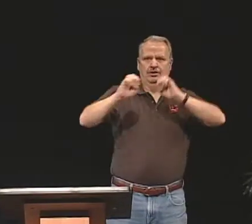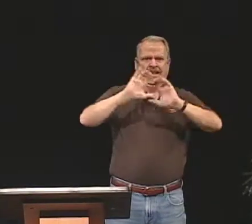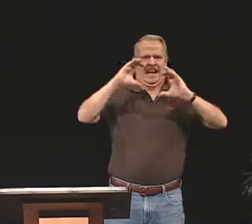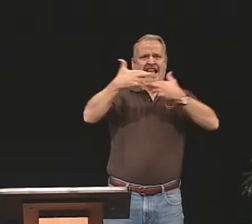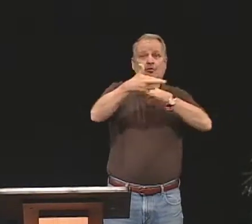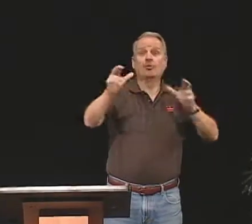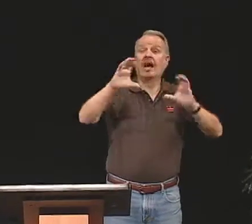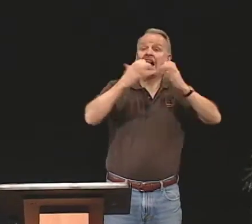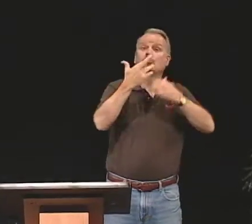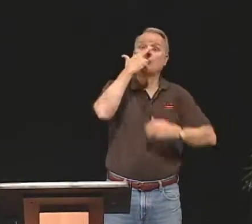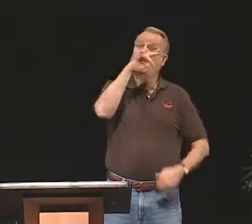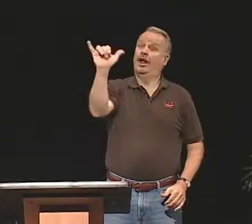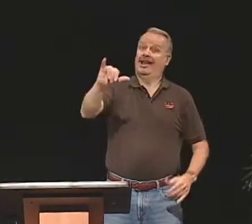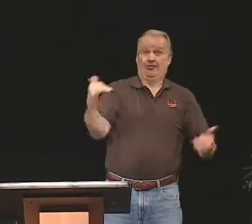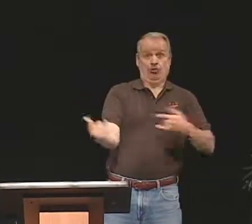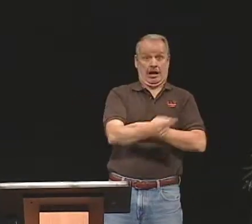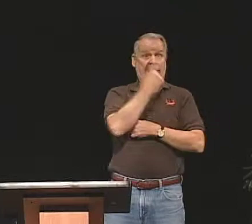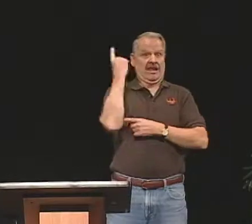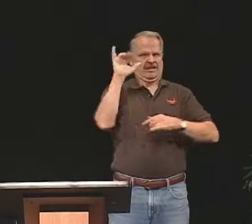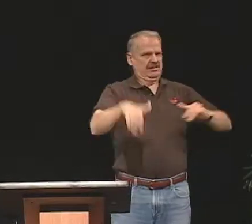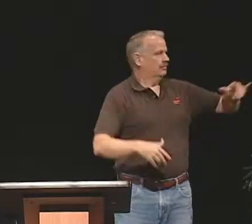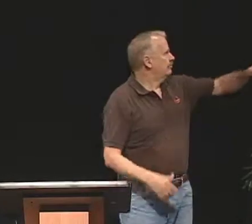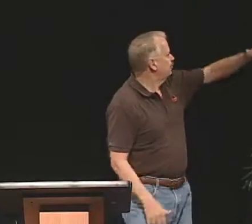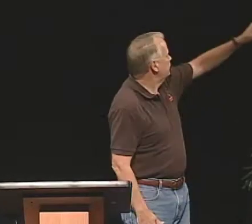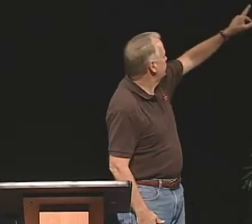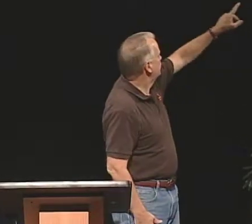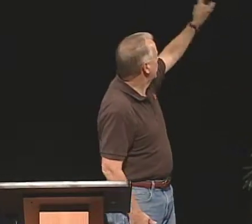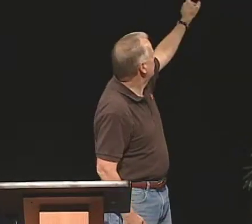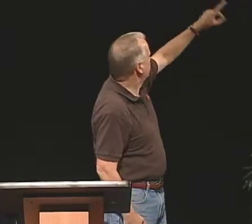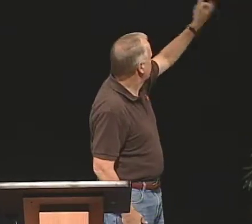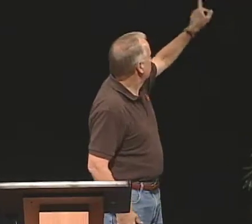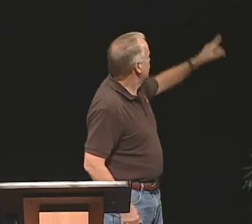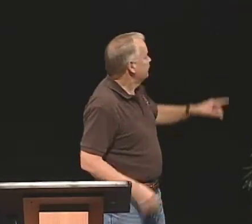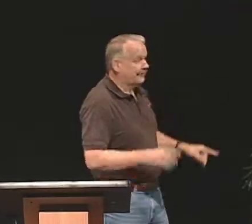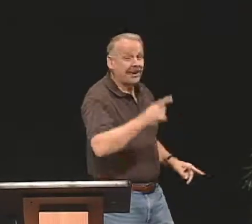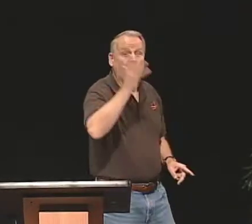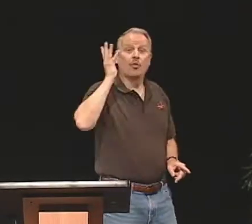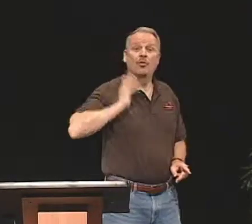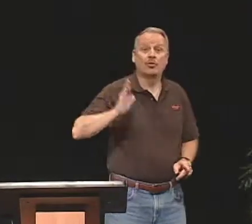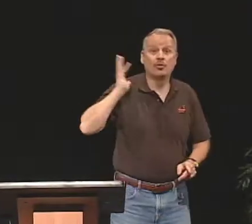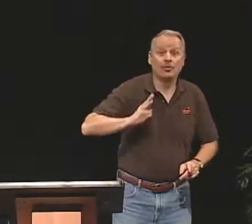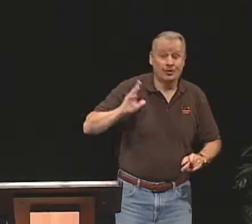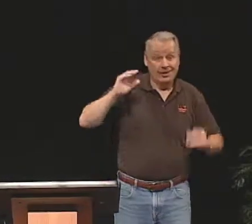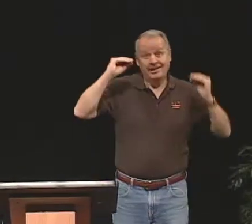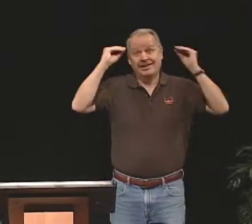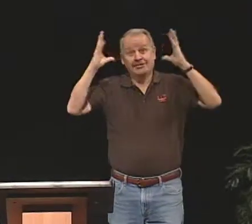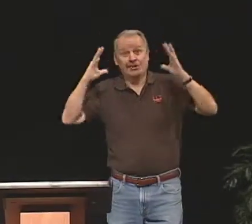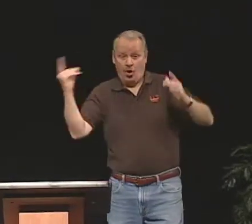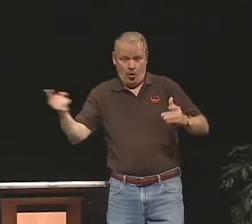So we're currently researching, experimenting with this technology to see how effective it is.